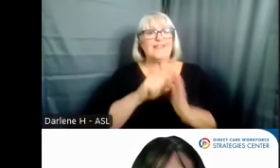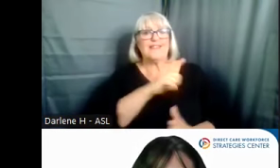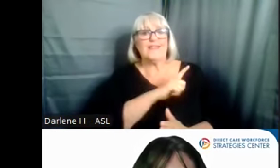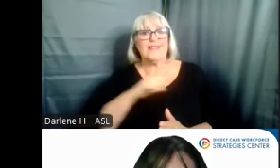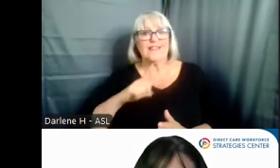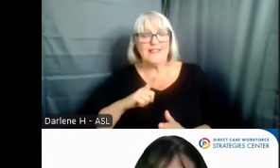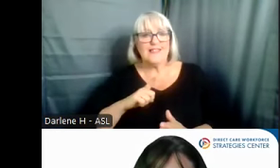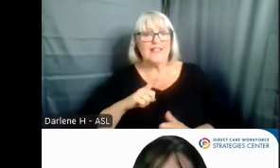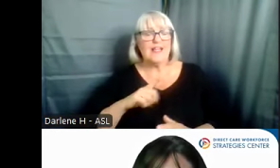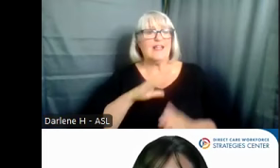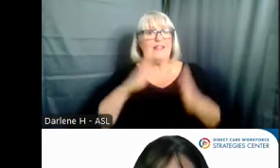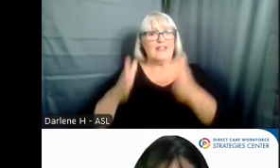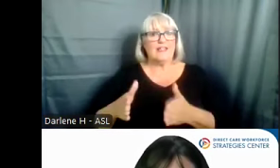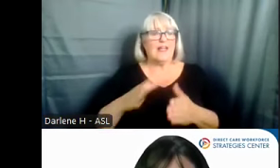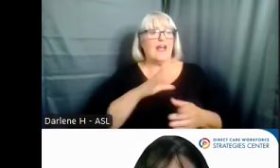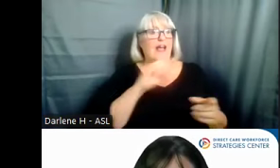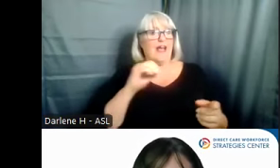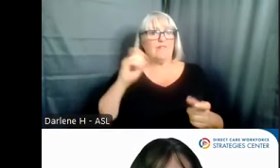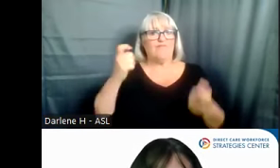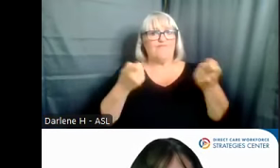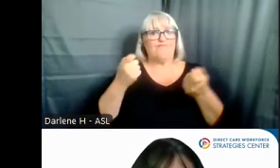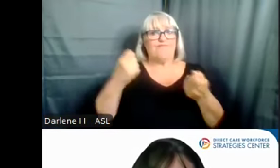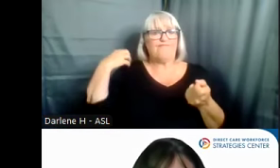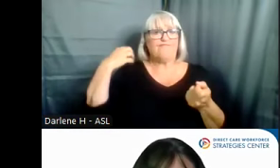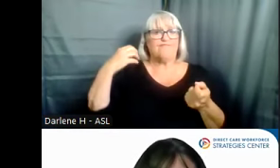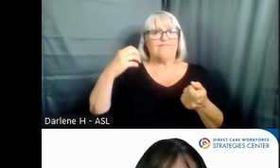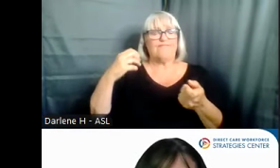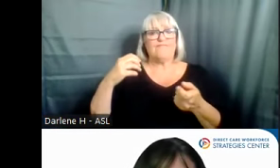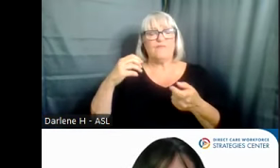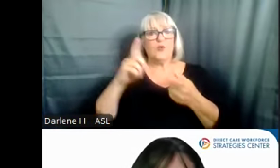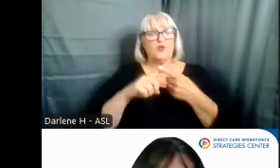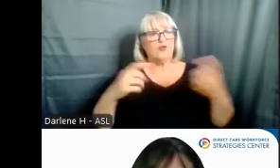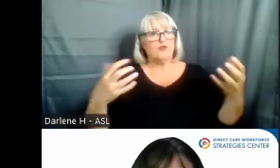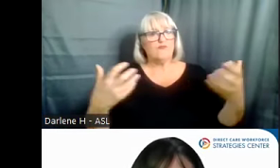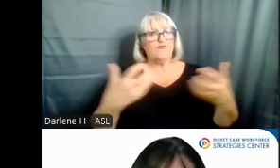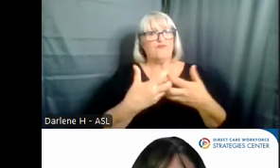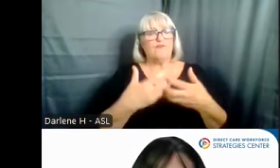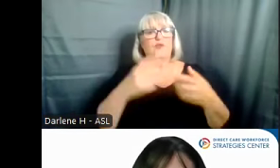to discuss the latest in Medicaid policy. In recent years, he oversaw two projects on